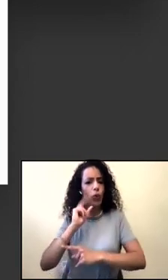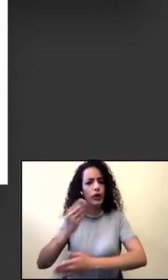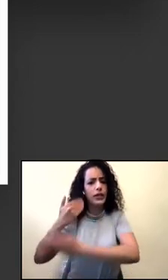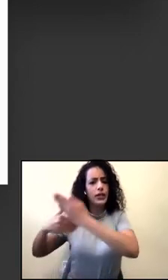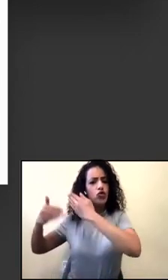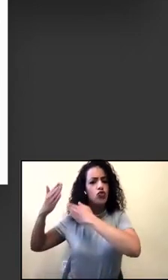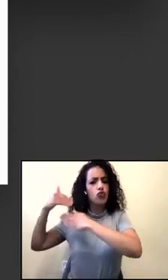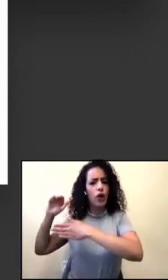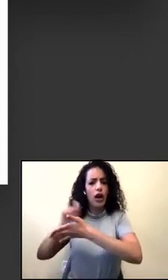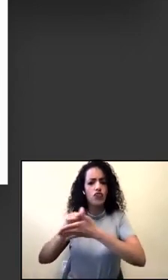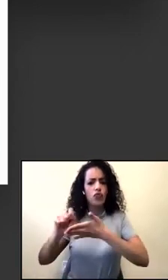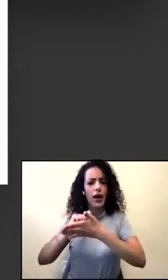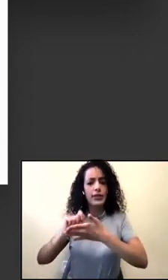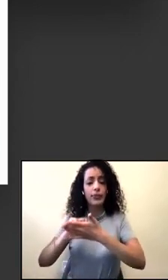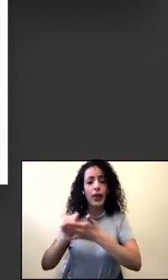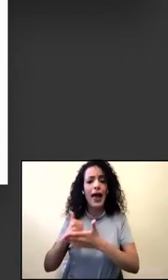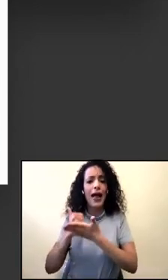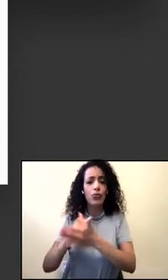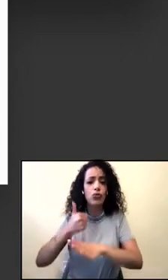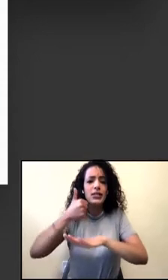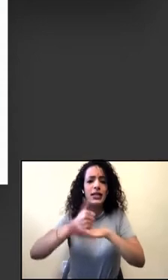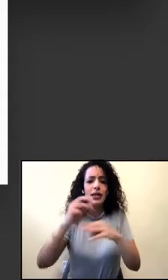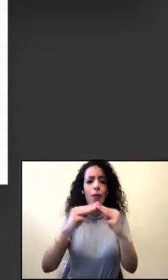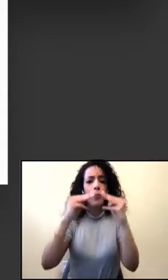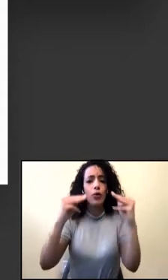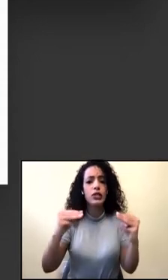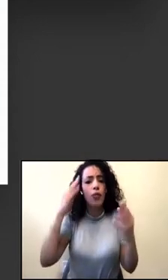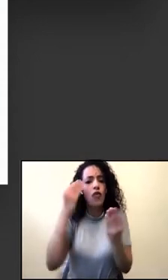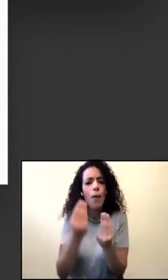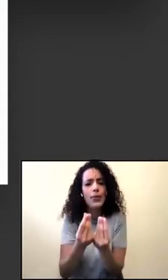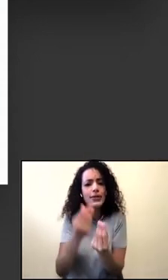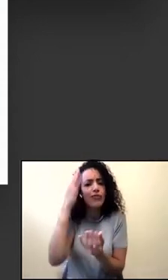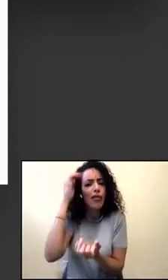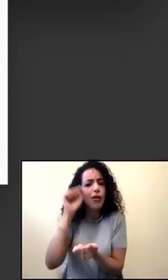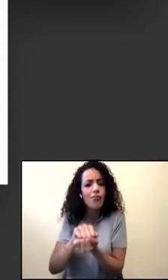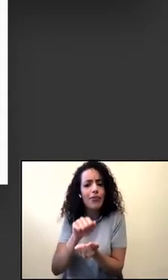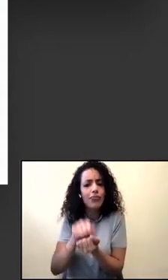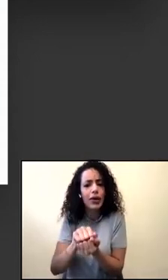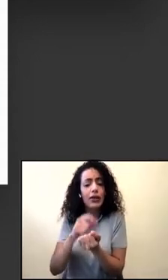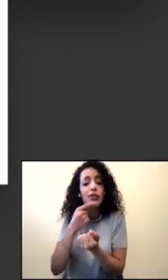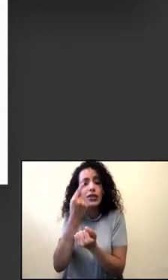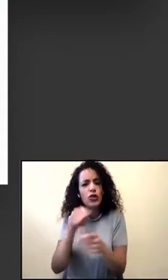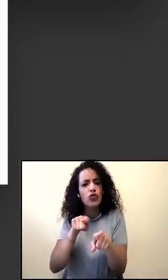of Material Memory, which is a digital repository, tracing family histories and social ethnography